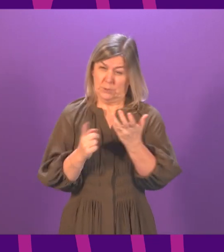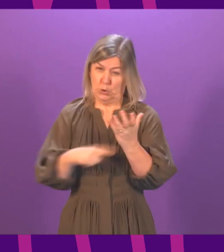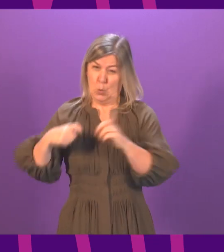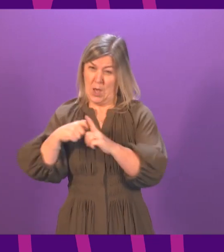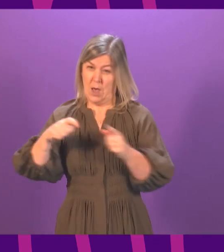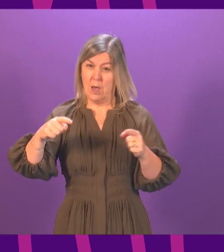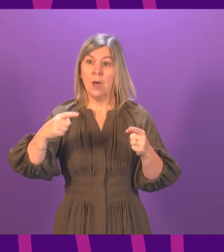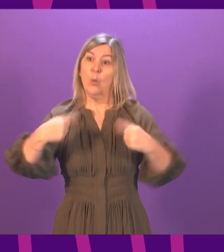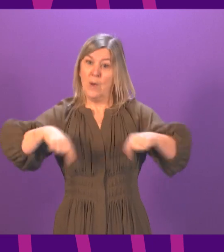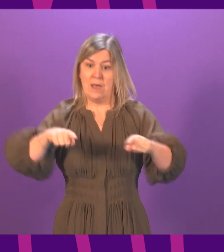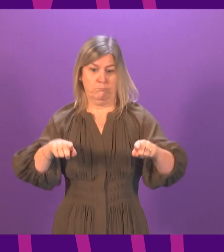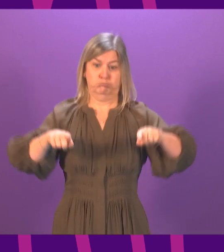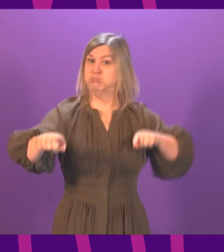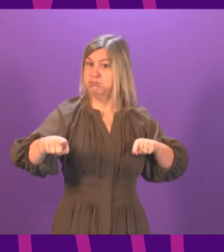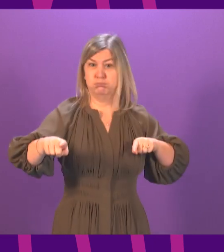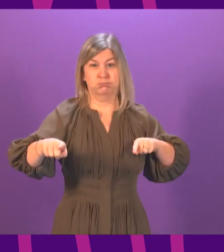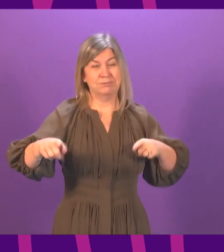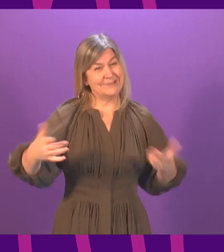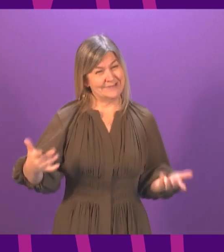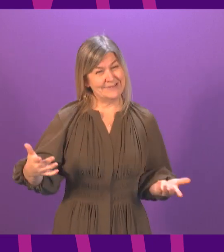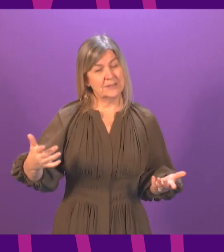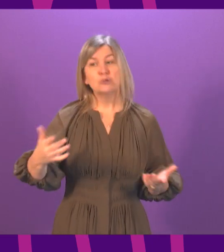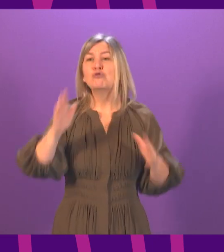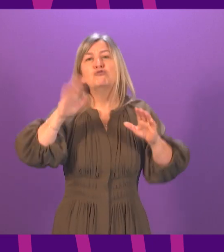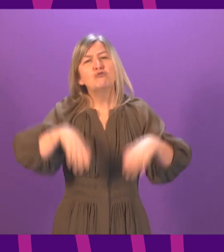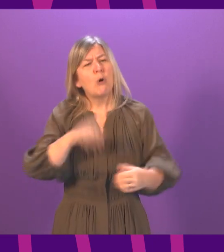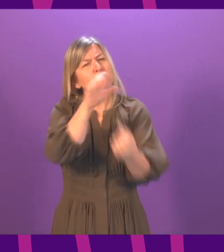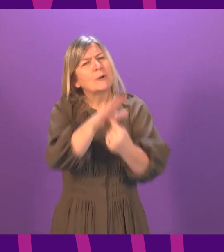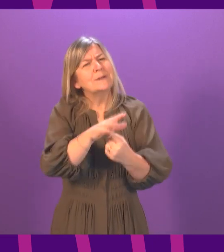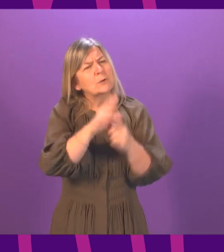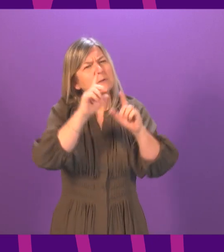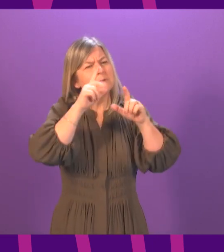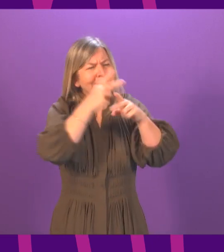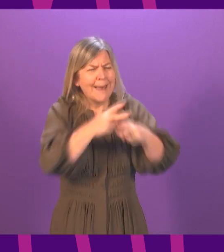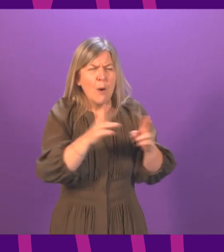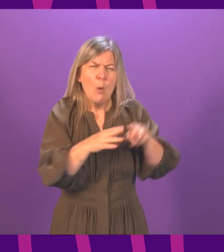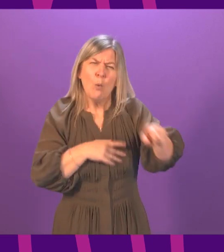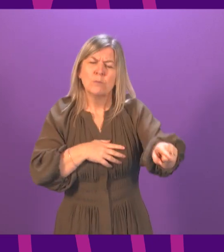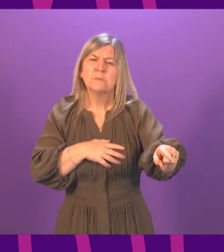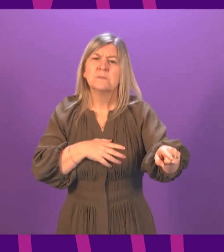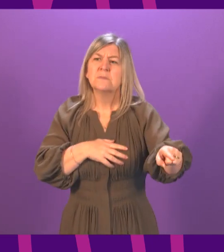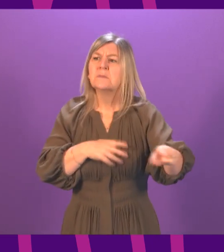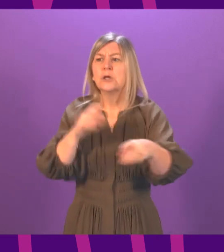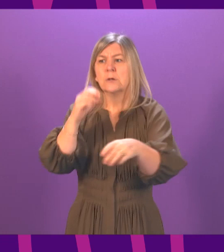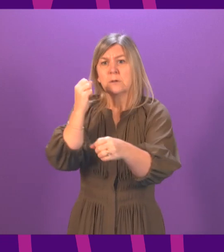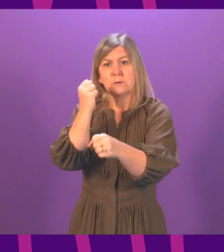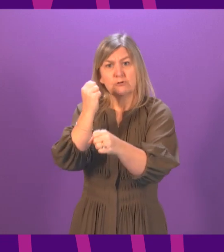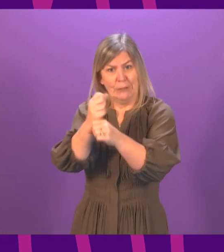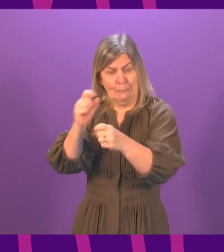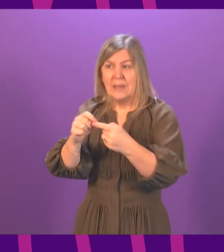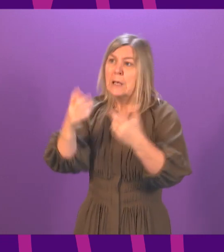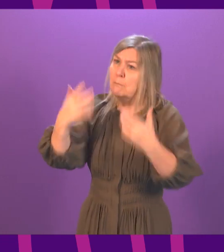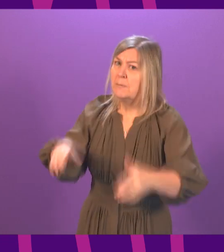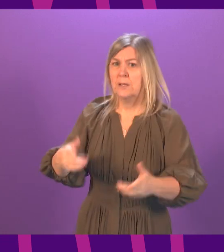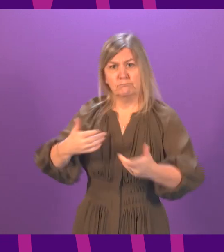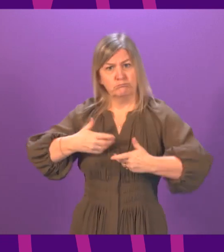If the problem is not prioritisation of care homes, let us look at what it really is. GPs have been shouting about it for weeks: they need the vaccine to be delivered to